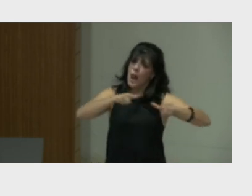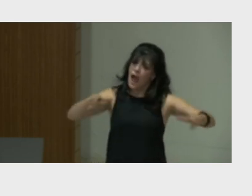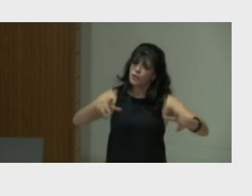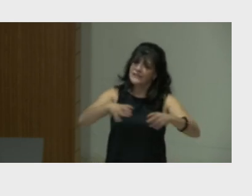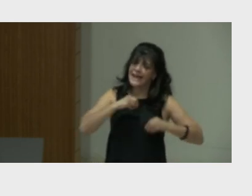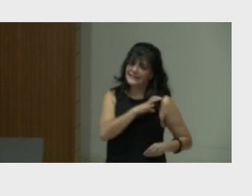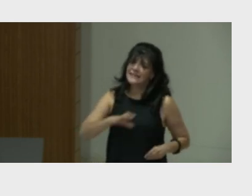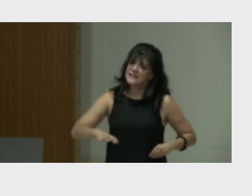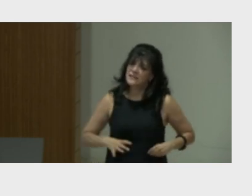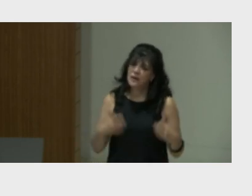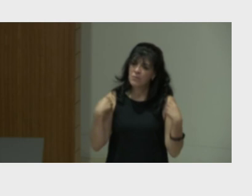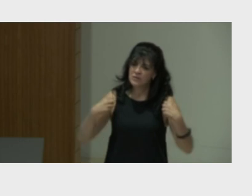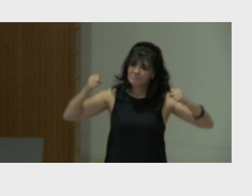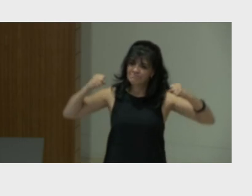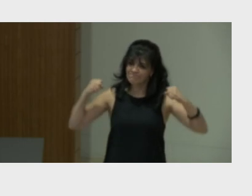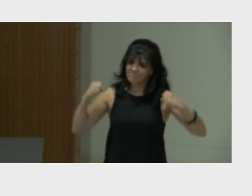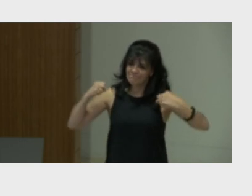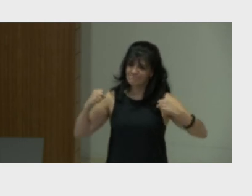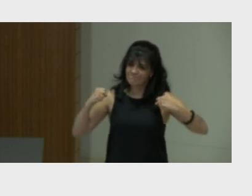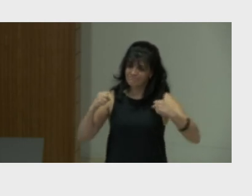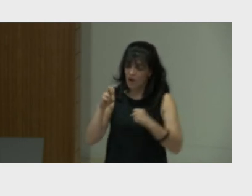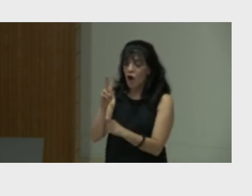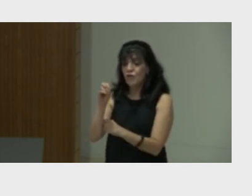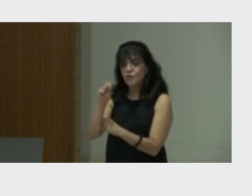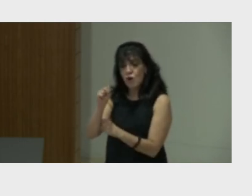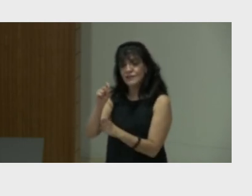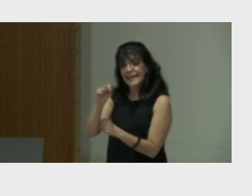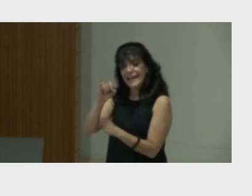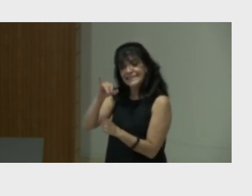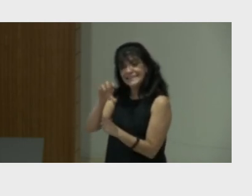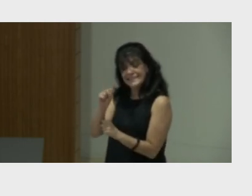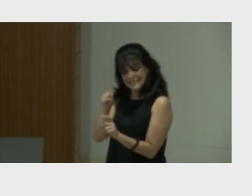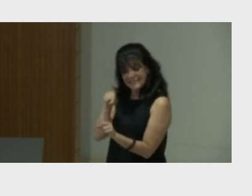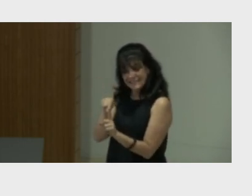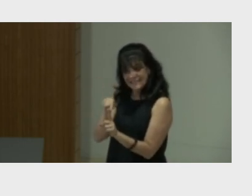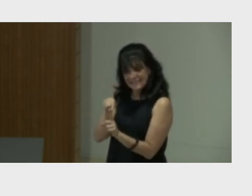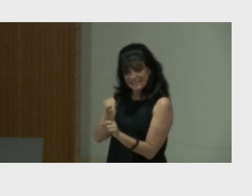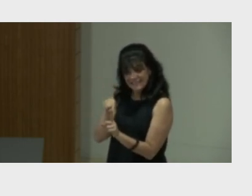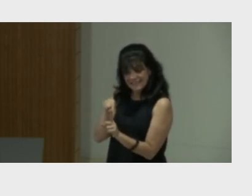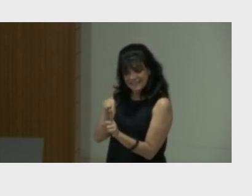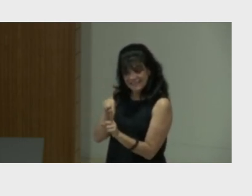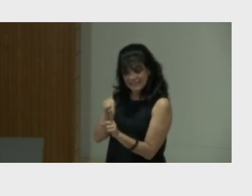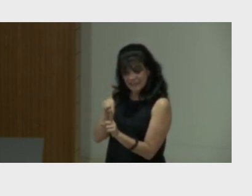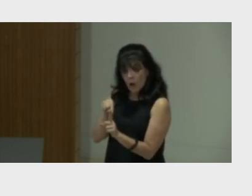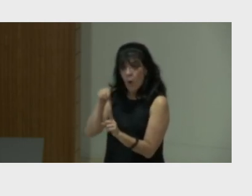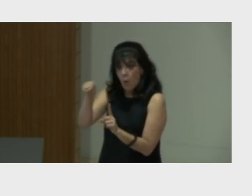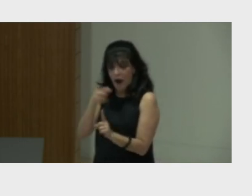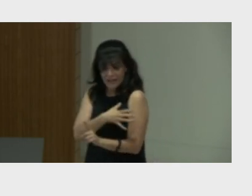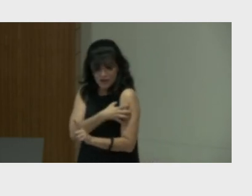their new country. Vos estis itself notes what's at issue is determining. whether one is vulnerable